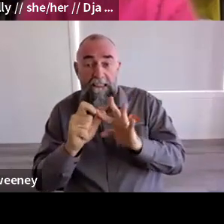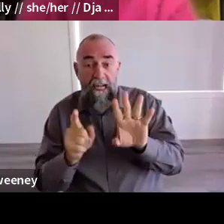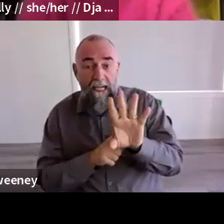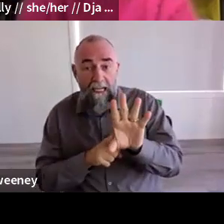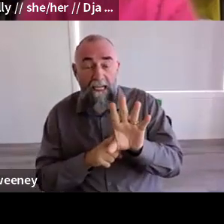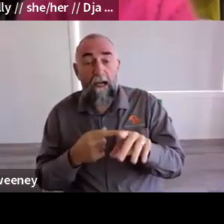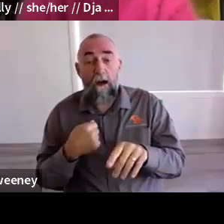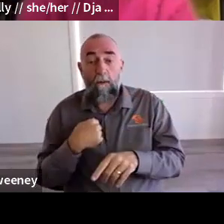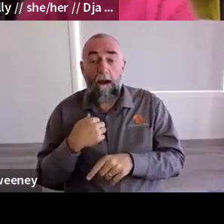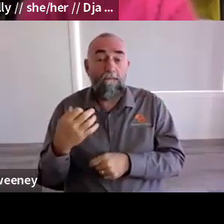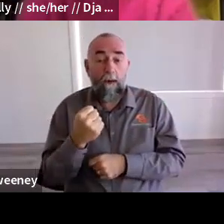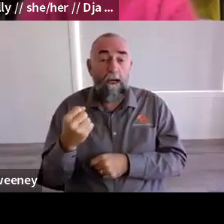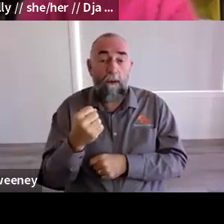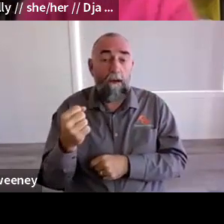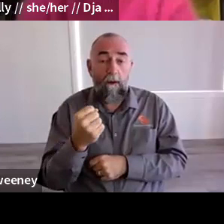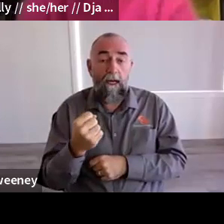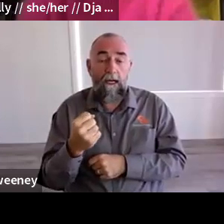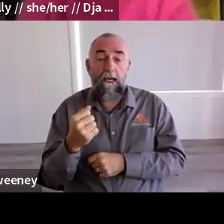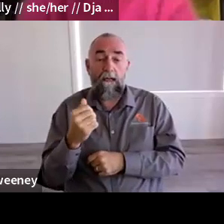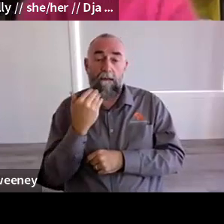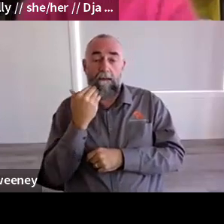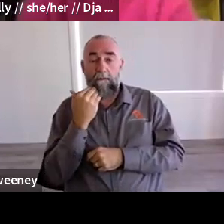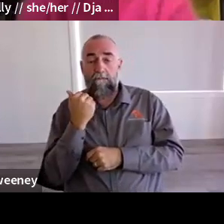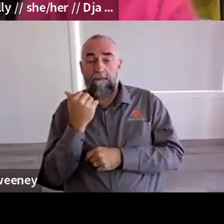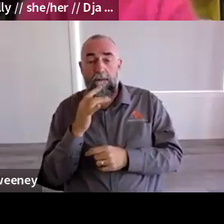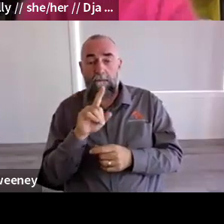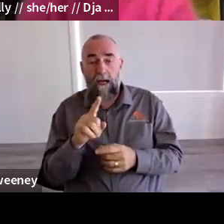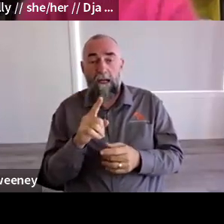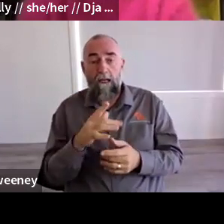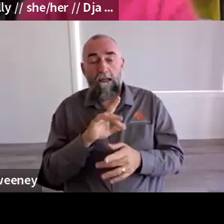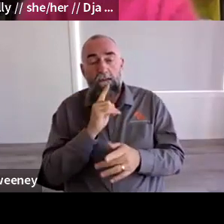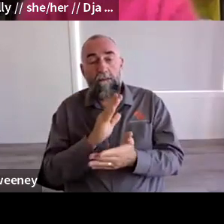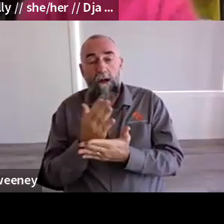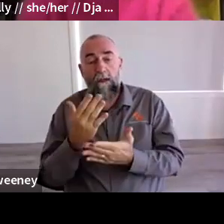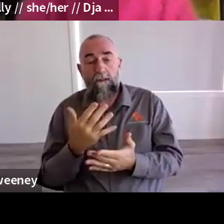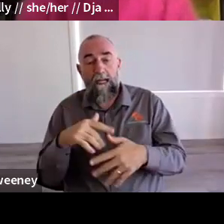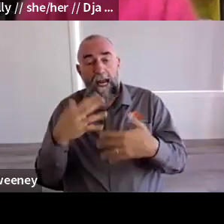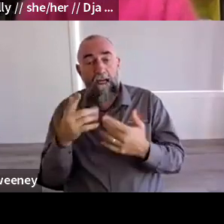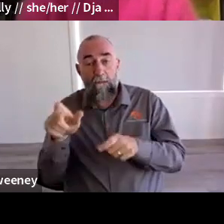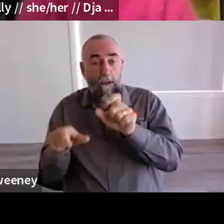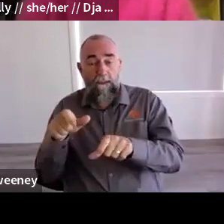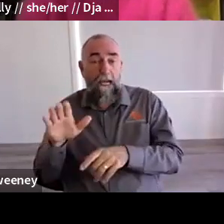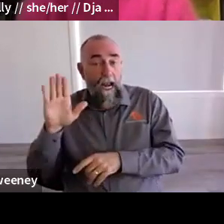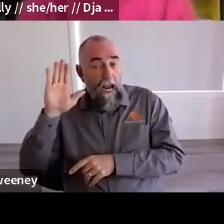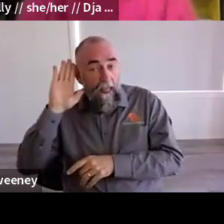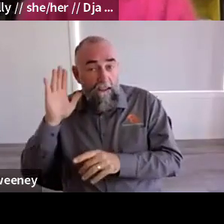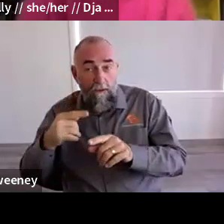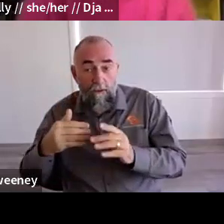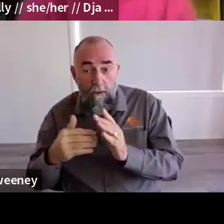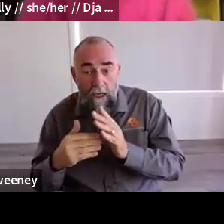can do in a way, I guess. Like, you know, there's a bunch of kind of great case studies, or wins, for lack of a better word, that we've seen, over the